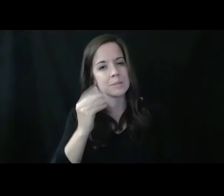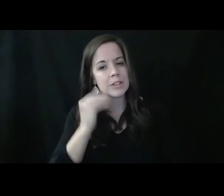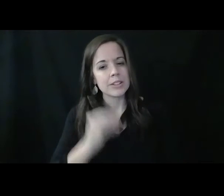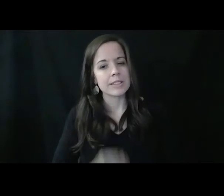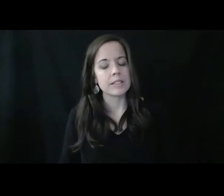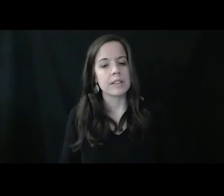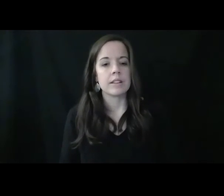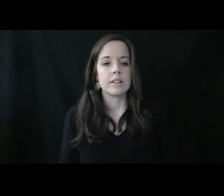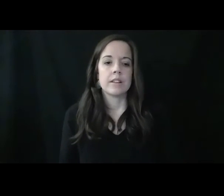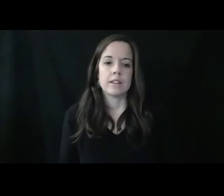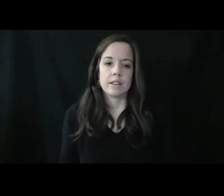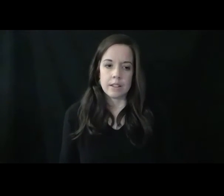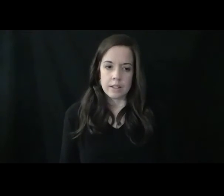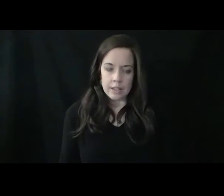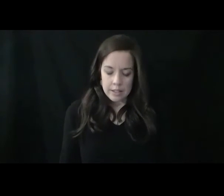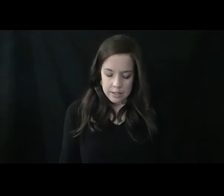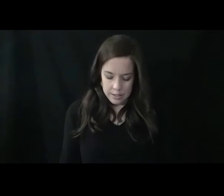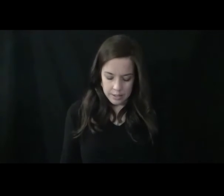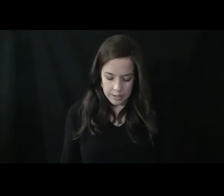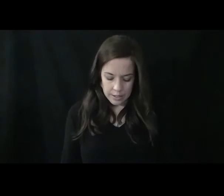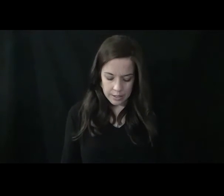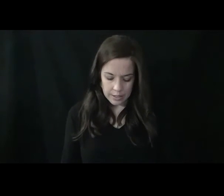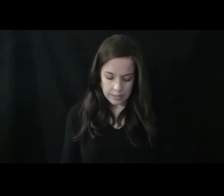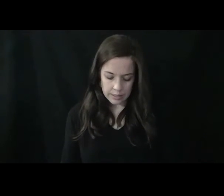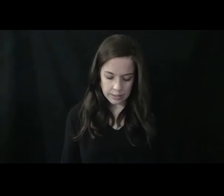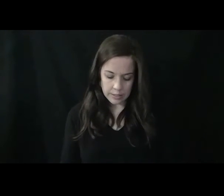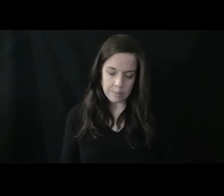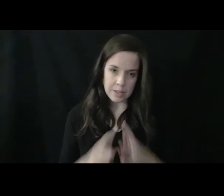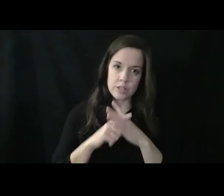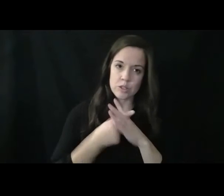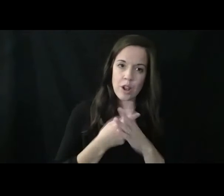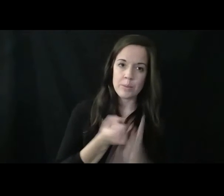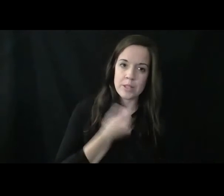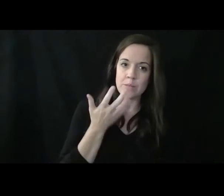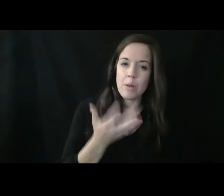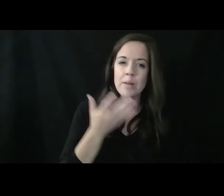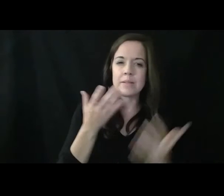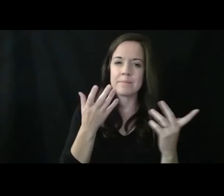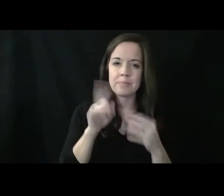I’m going to start with this poem which is about the strangeness of having been two people